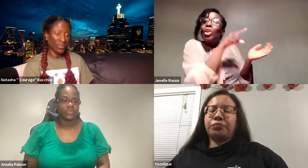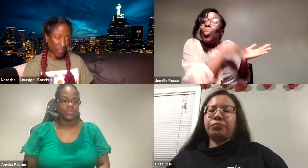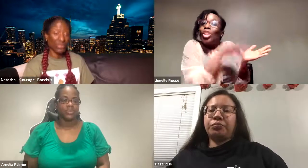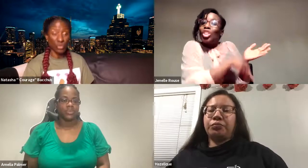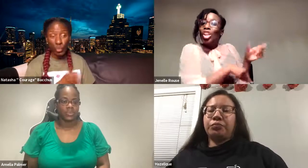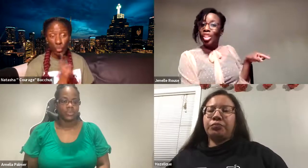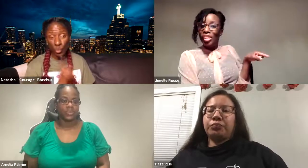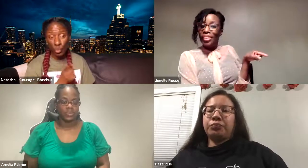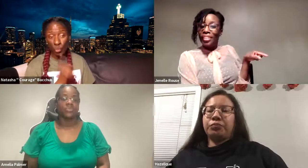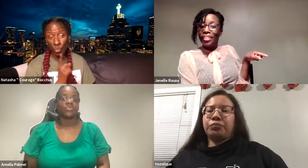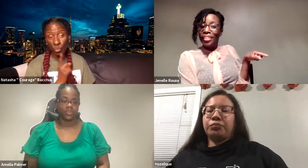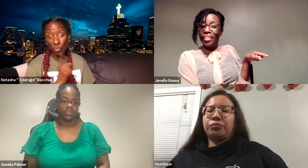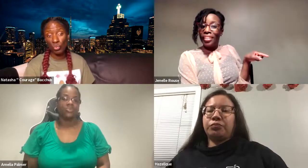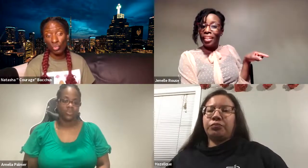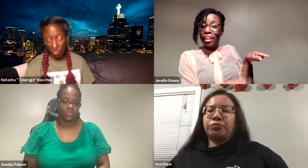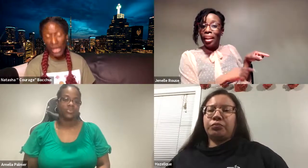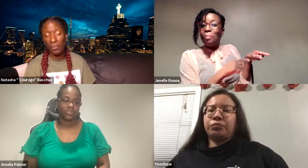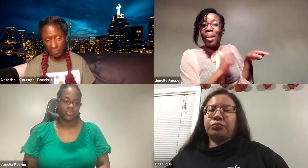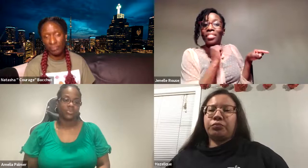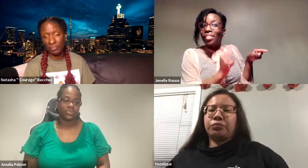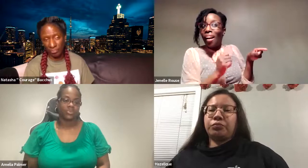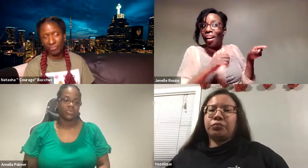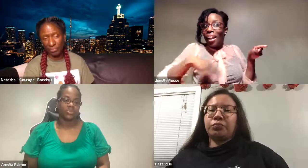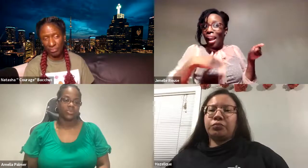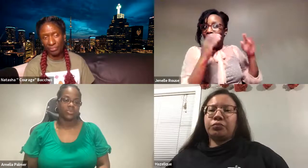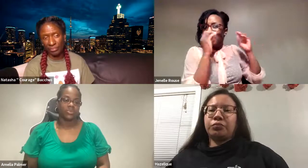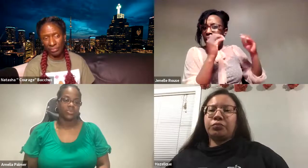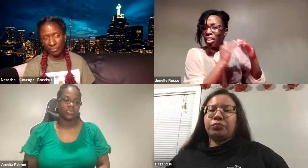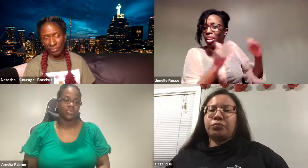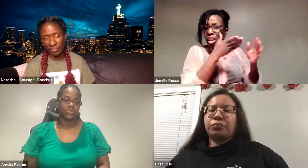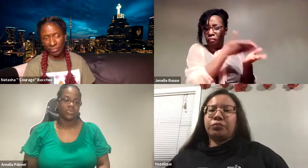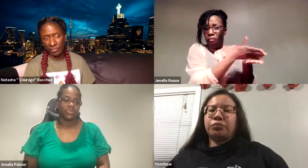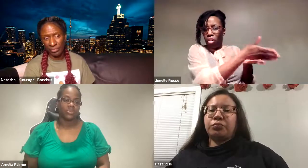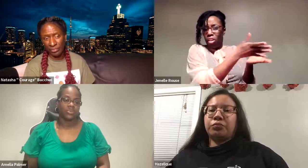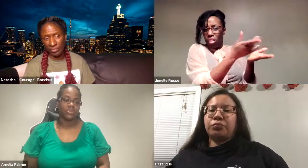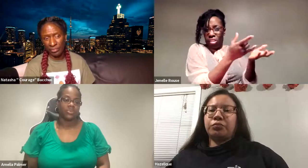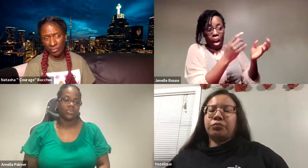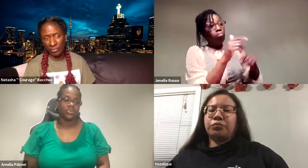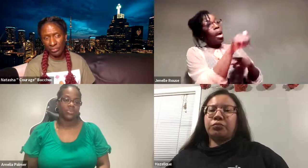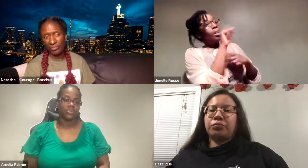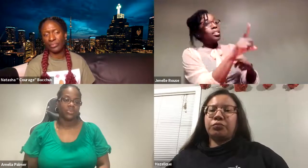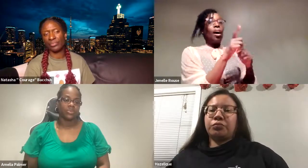now exposure and more research for black deaf youth's language, BASL, happening